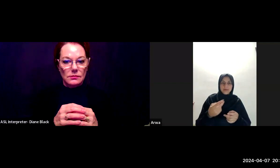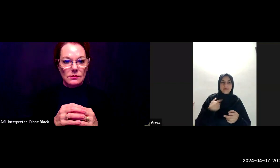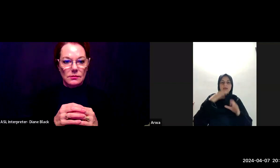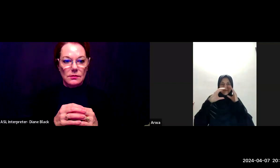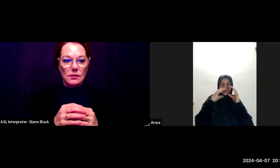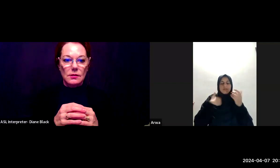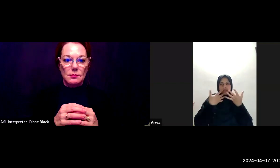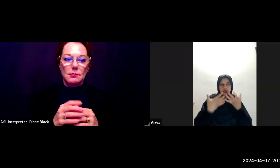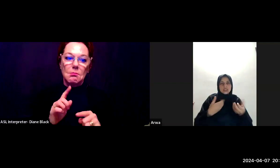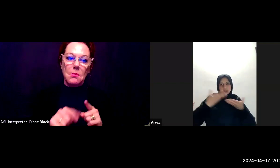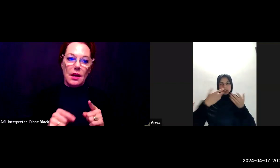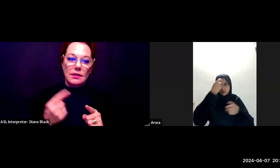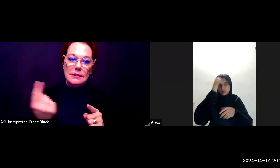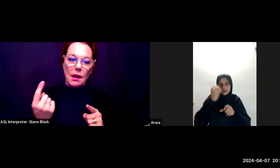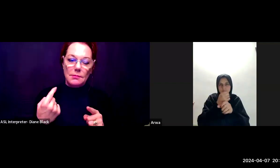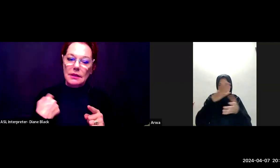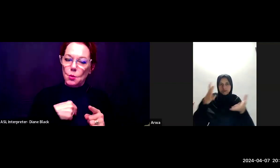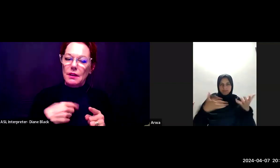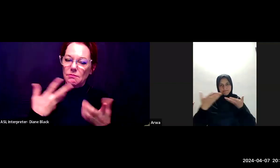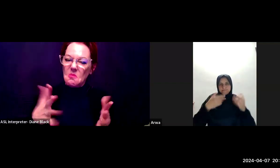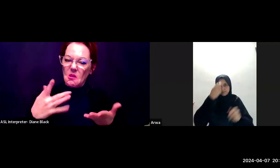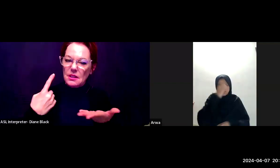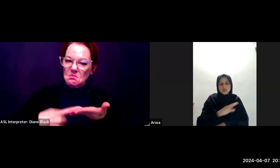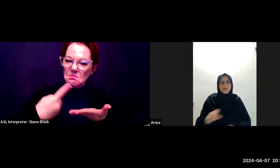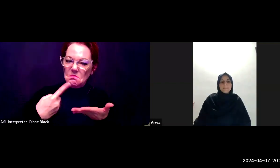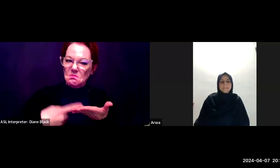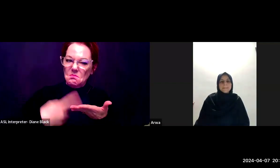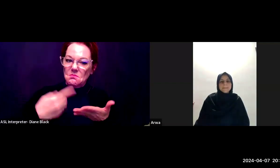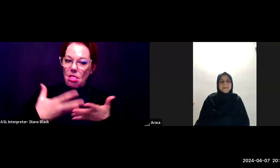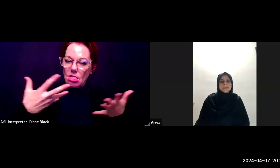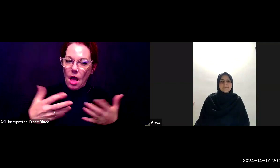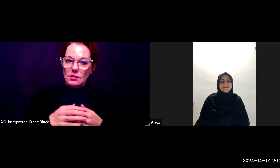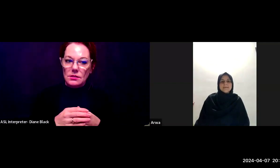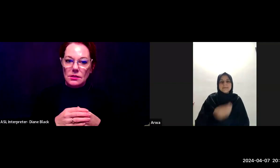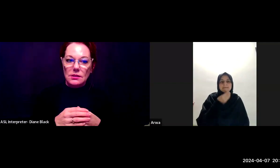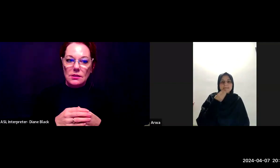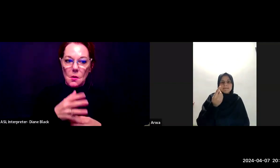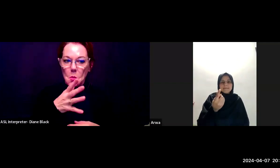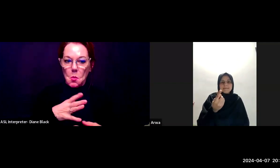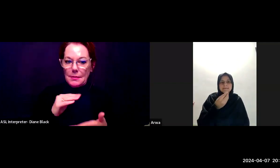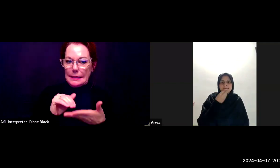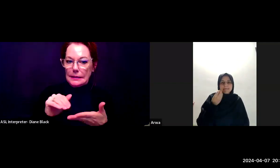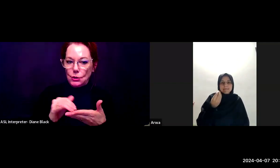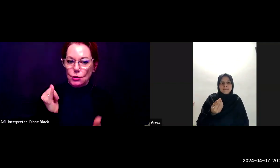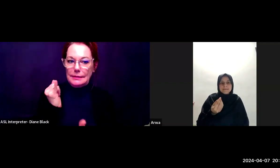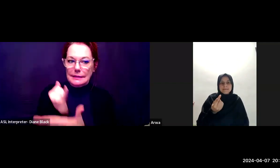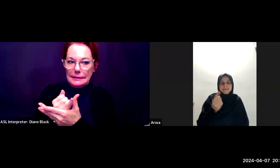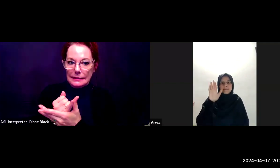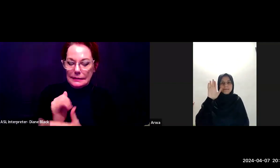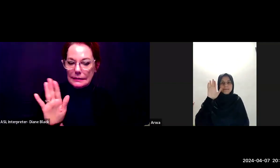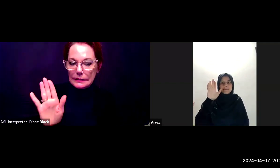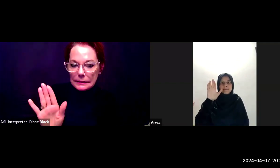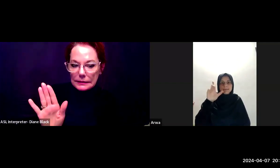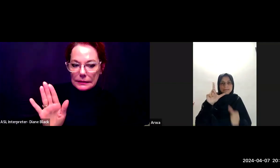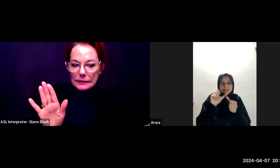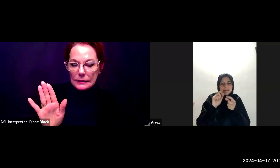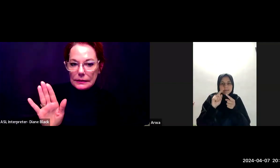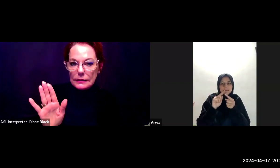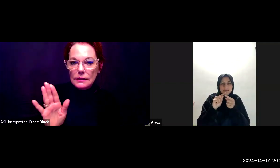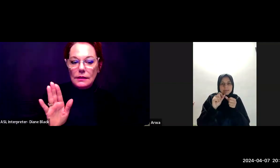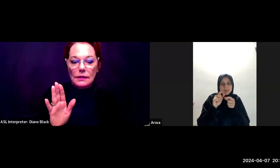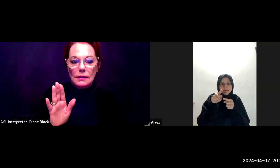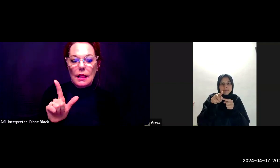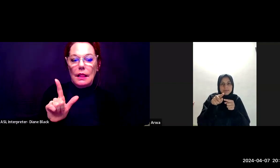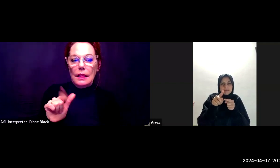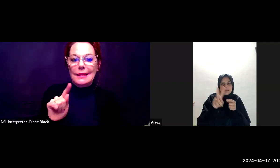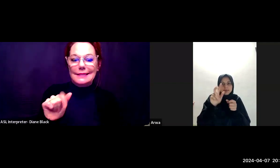actually. [Lata speaking] excuse me yes any information I can give you regarding Arun I can give. there's